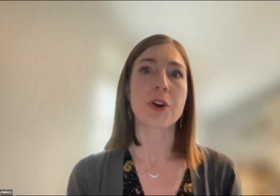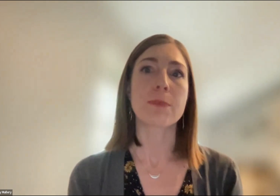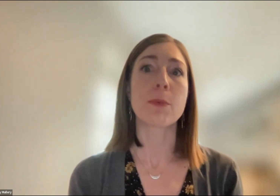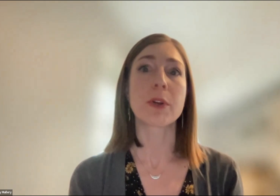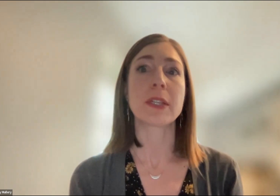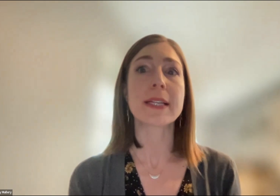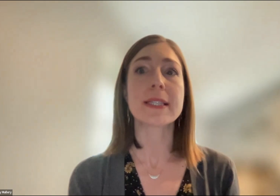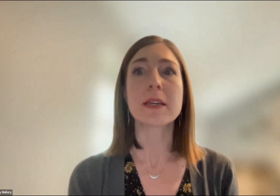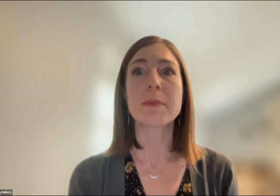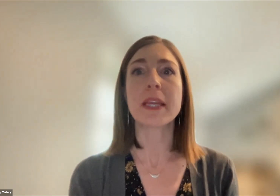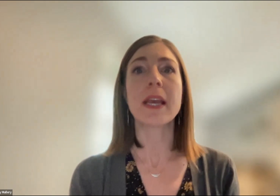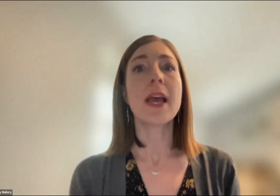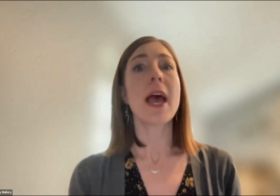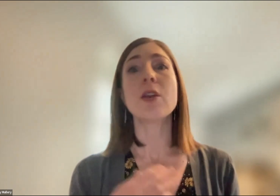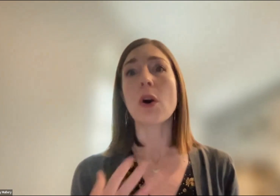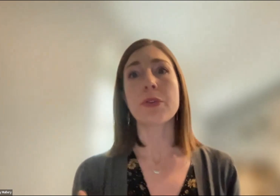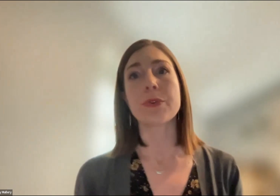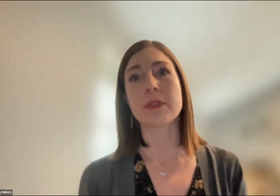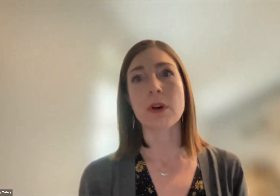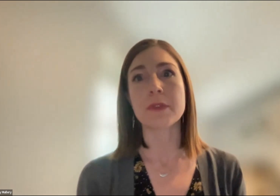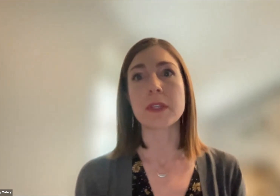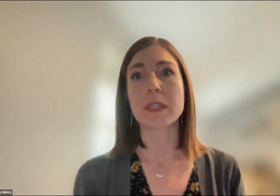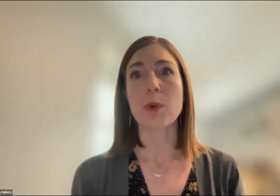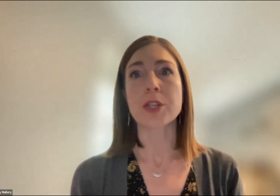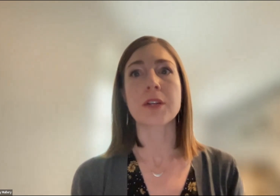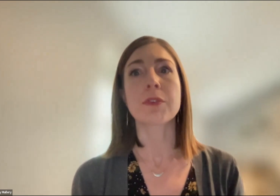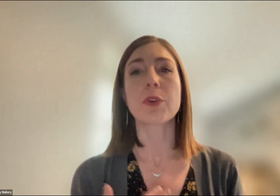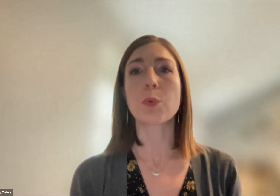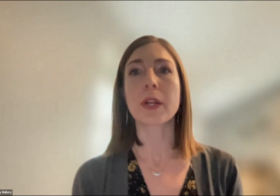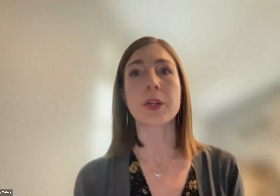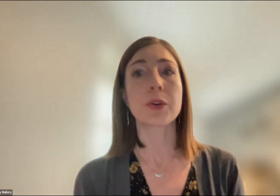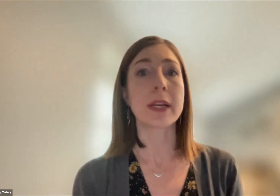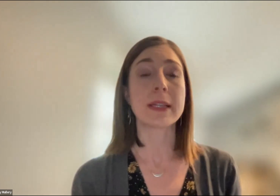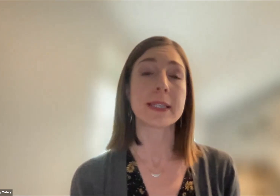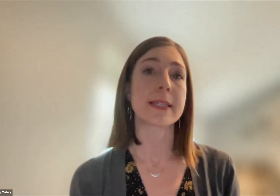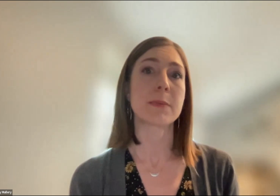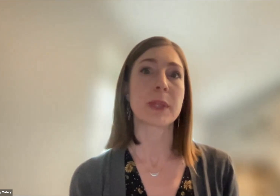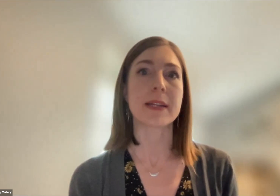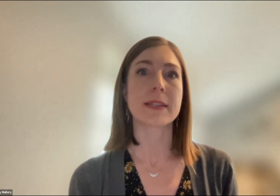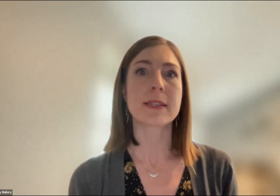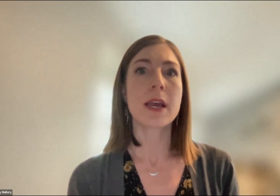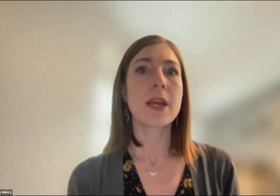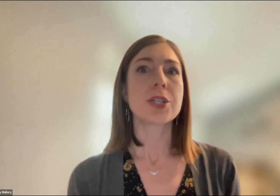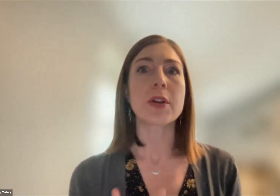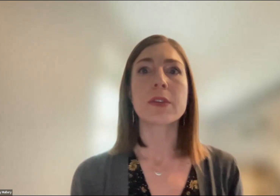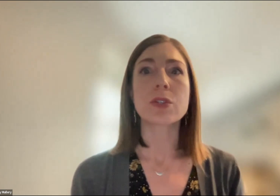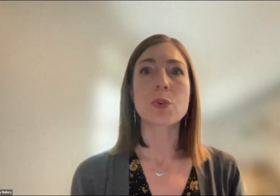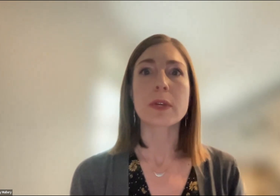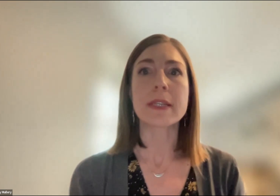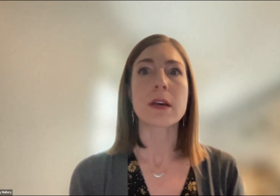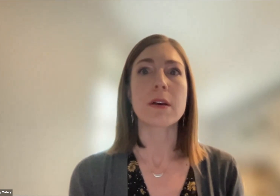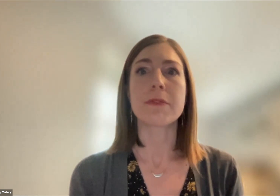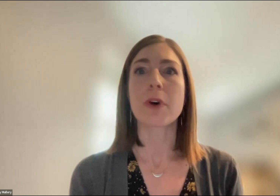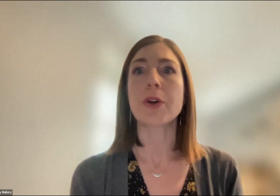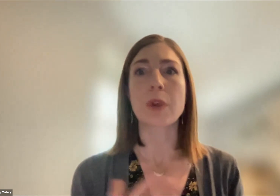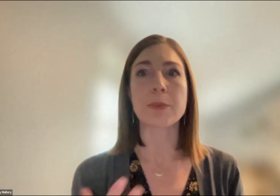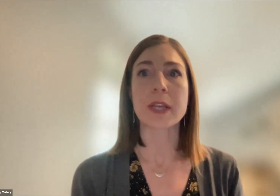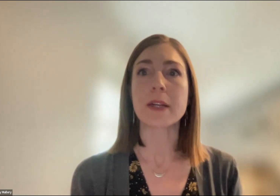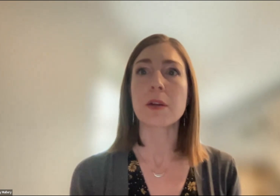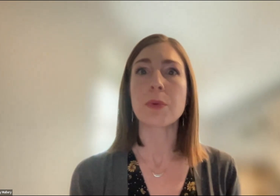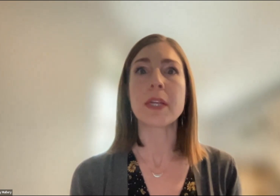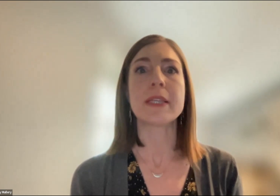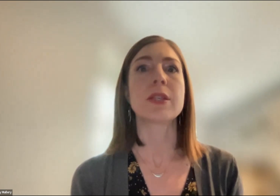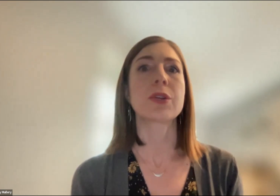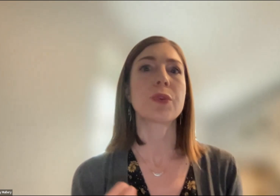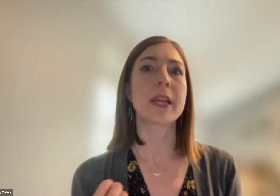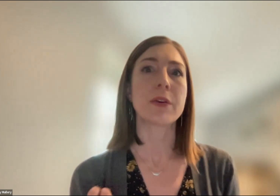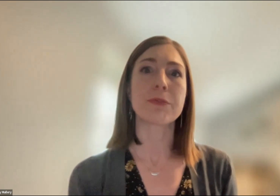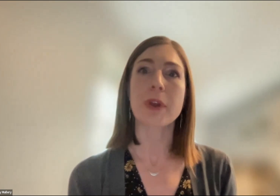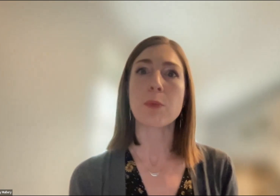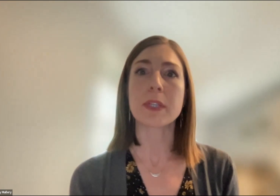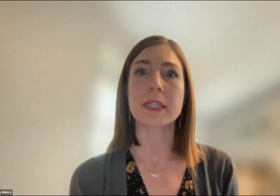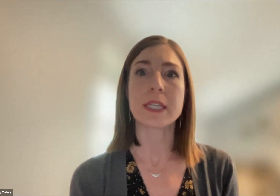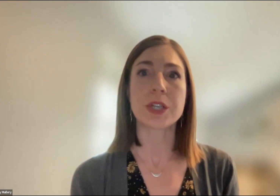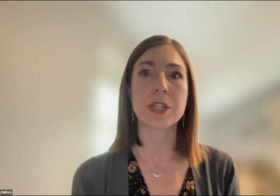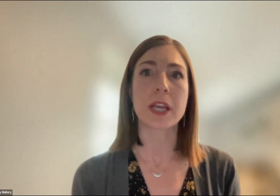I wanted to thank the Fdr Memorial Legacy Committee and all those involved in this project for their work in creating these lesson plans sharing the stories of underrepresented communities, creating a framework to teach